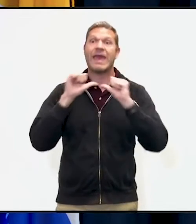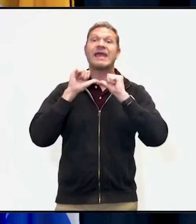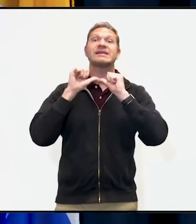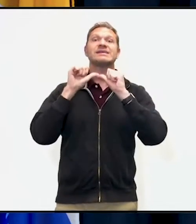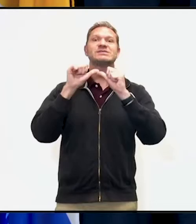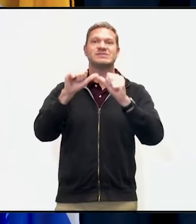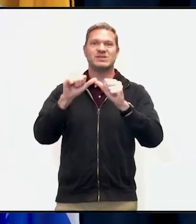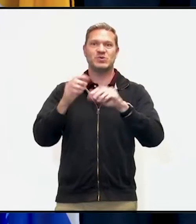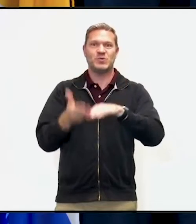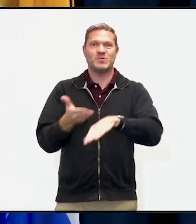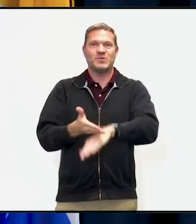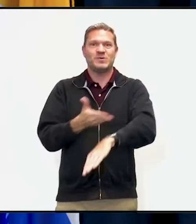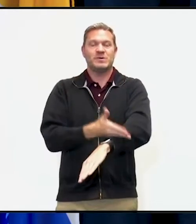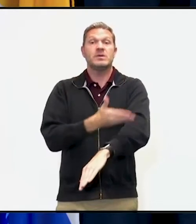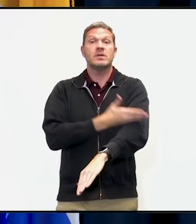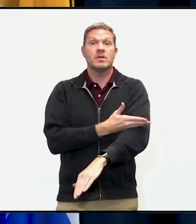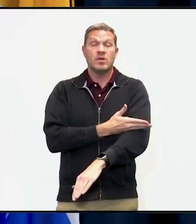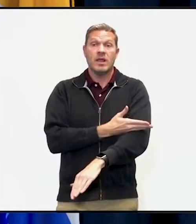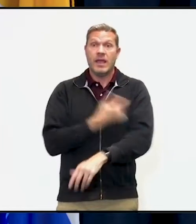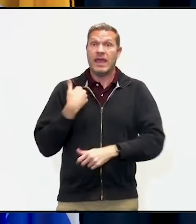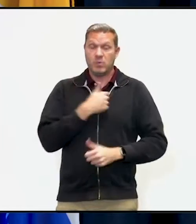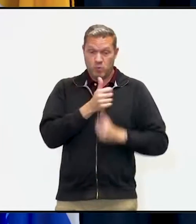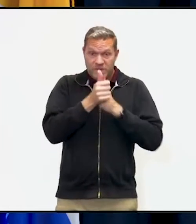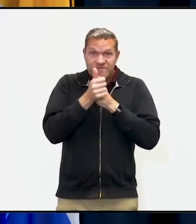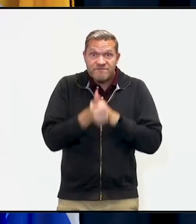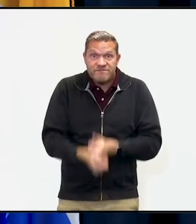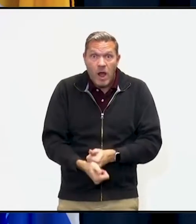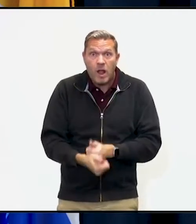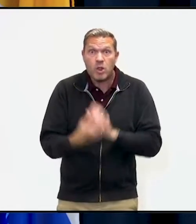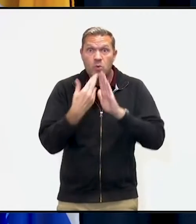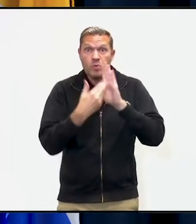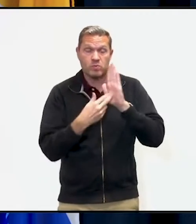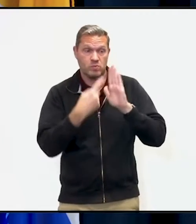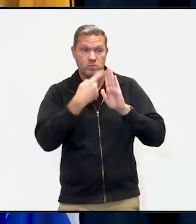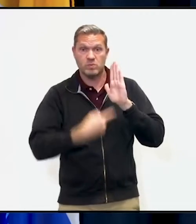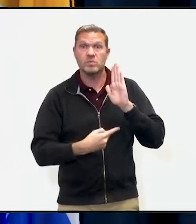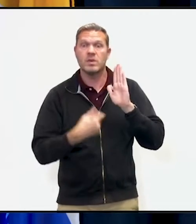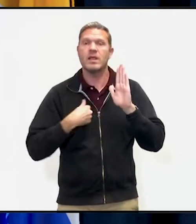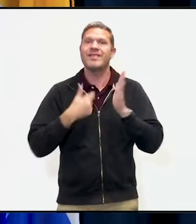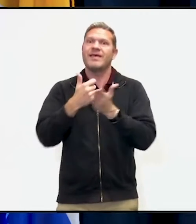And adhering to these precautions is what's allowing us to open schools and open businesses